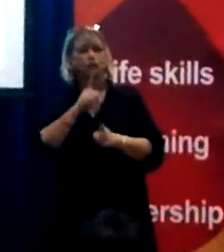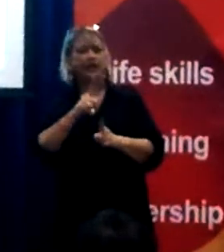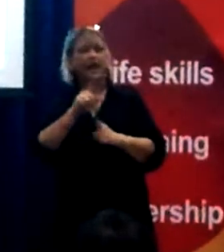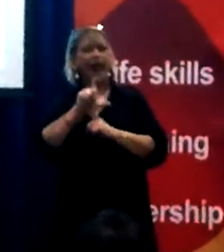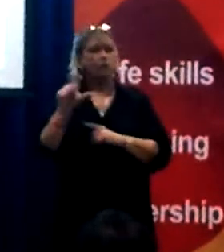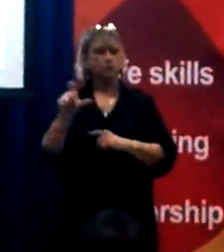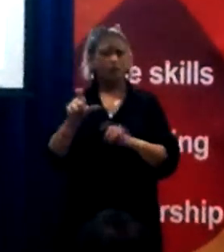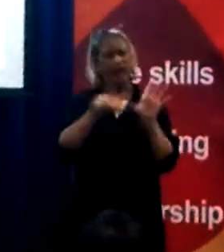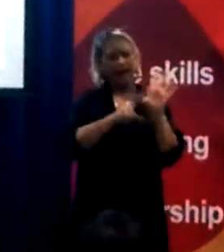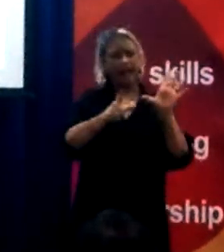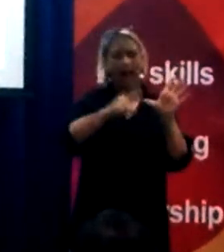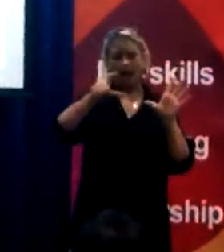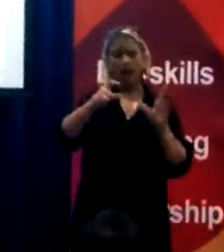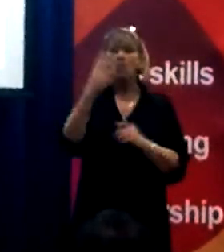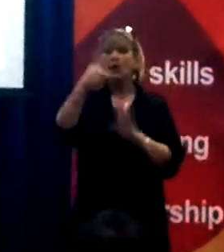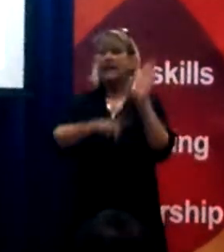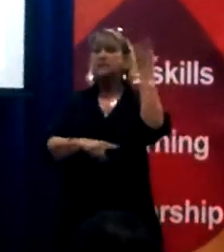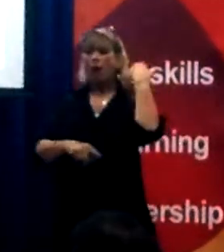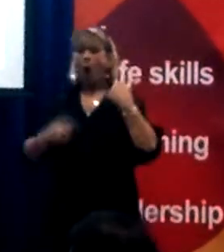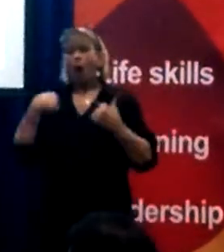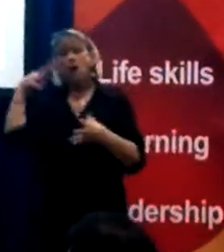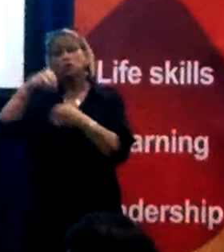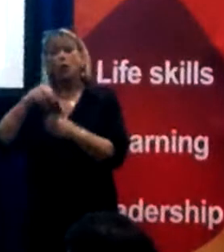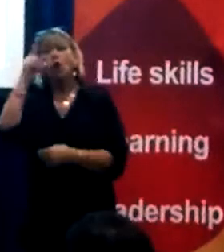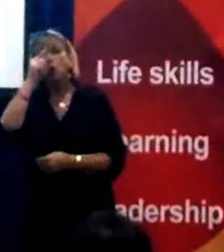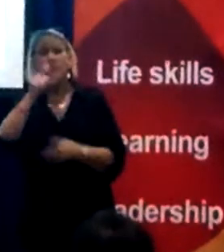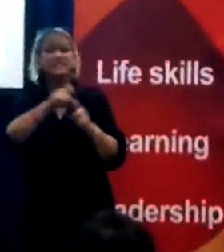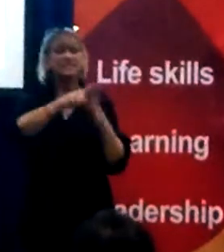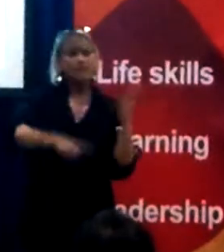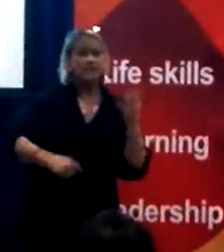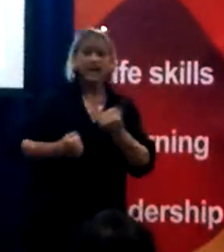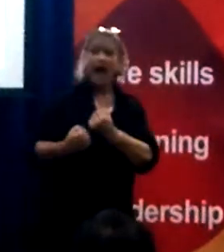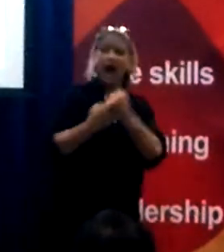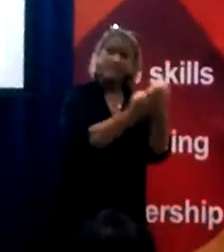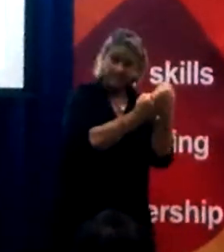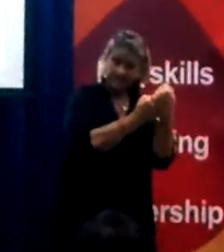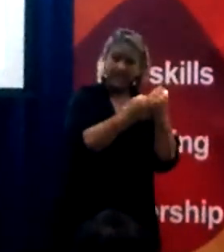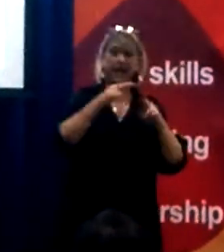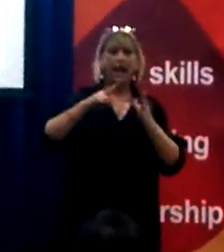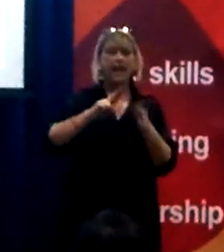And about three years ago, I joined the Youth Disability Advocacy Network, or YDAN.